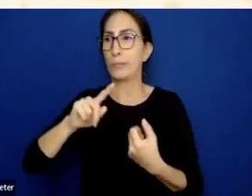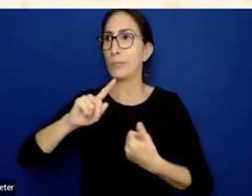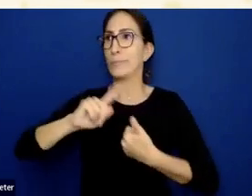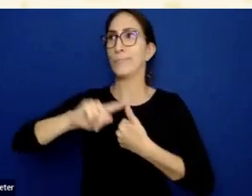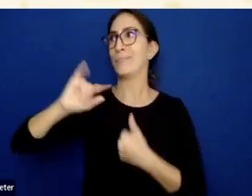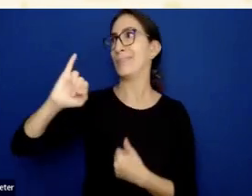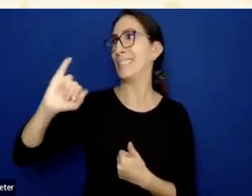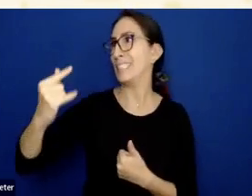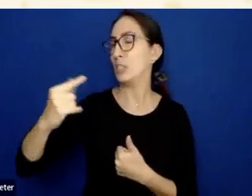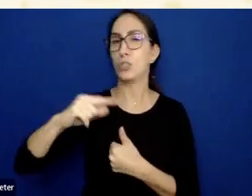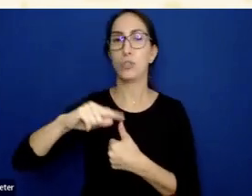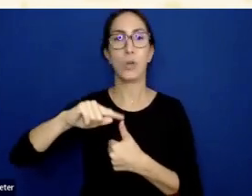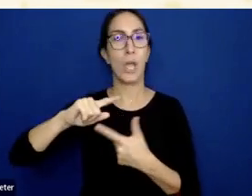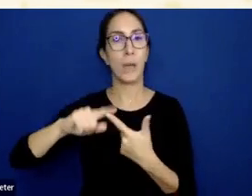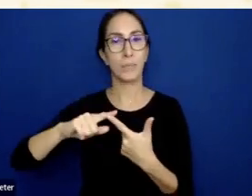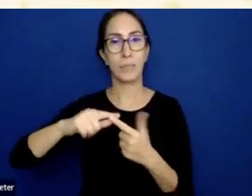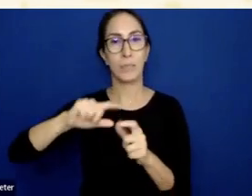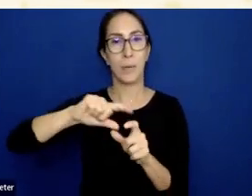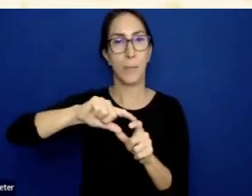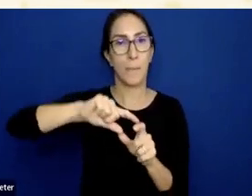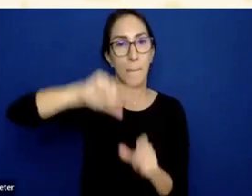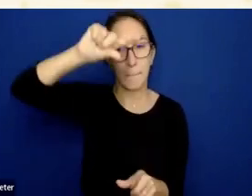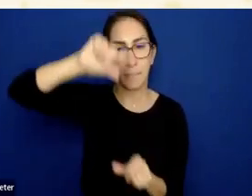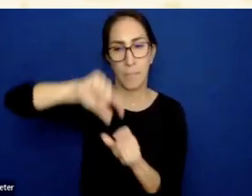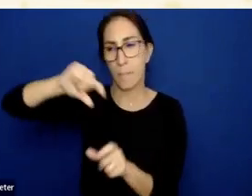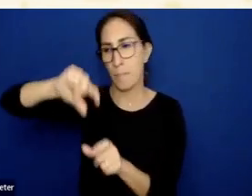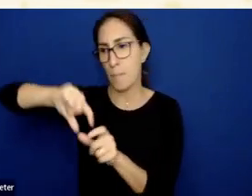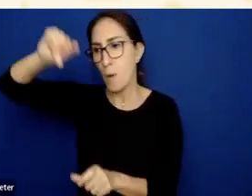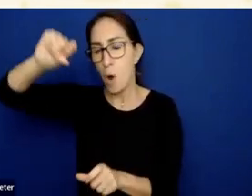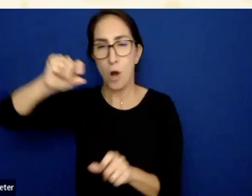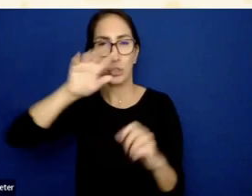bar charts, like, multiple visualizations.